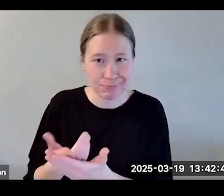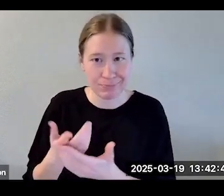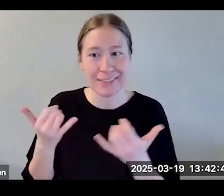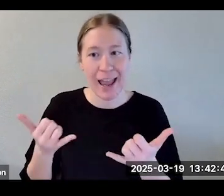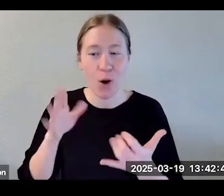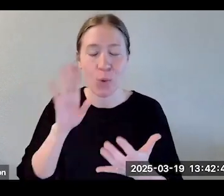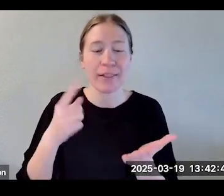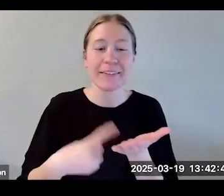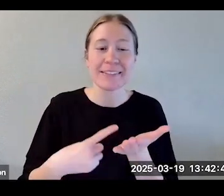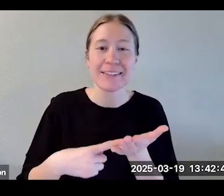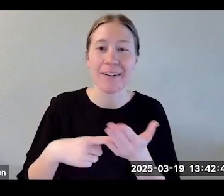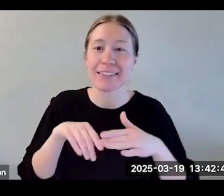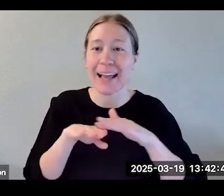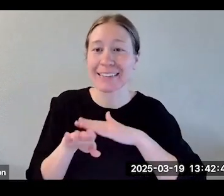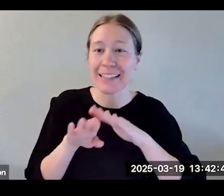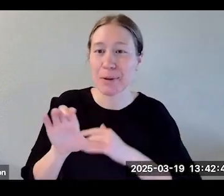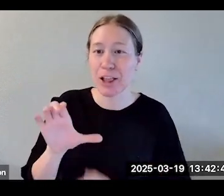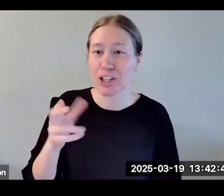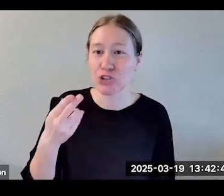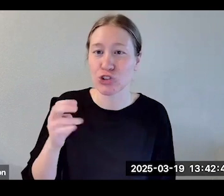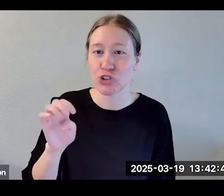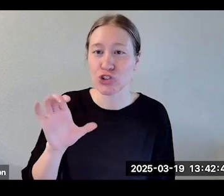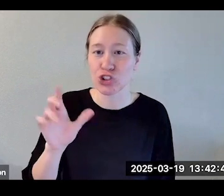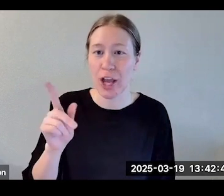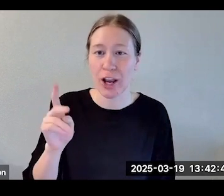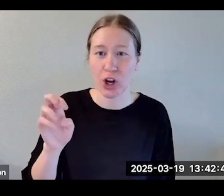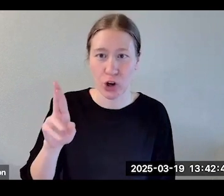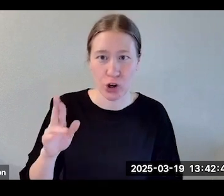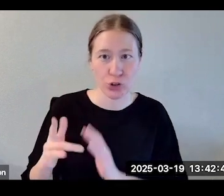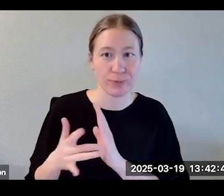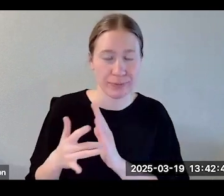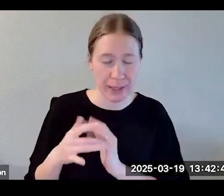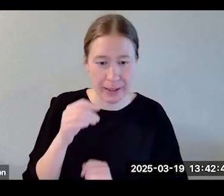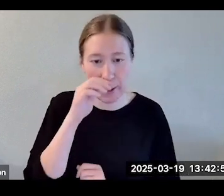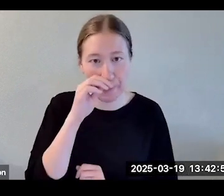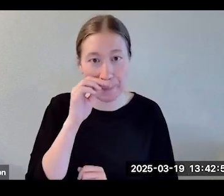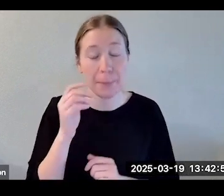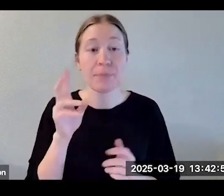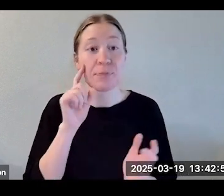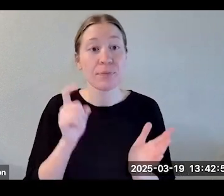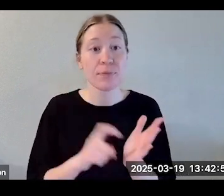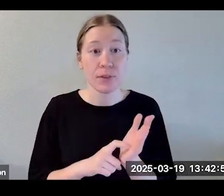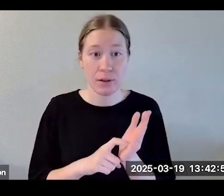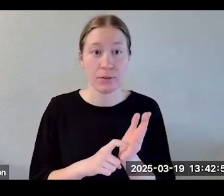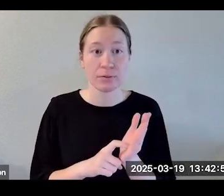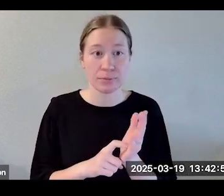I'm gonna exit out of the alt text area. In the top ribbon in Microsoft Word,